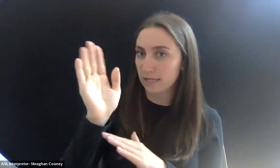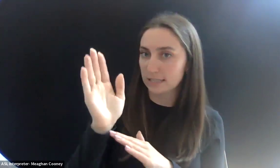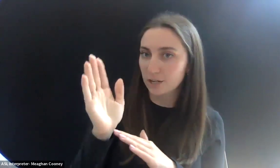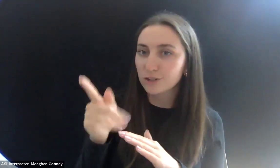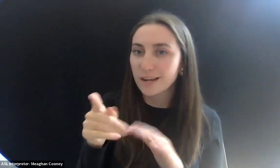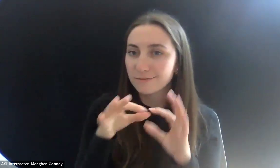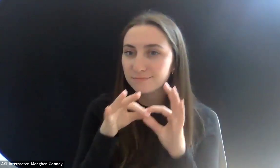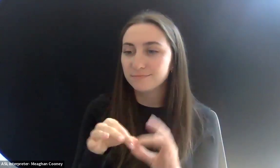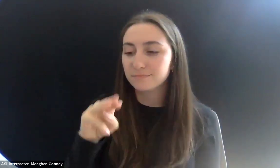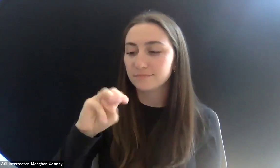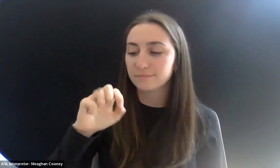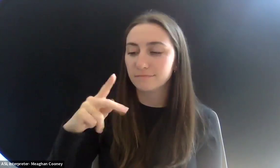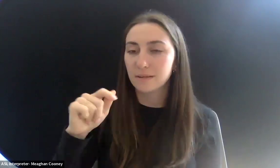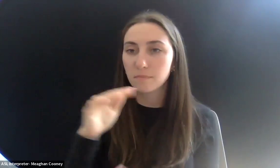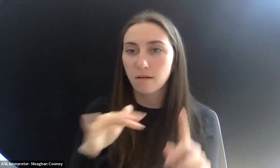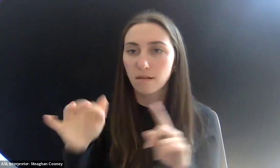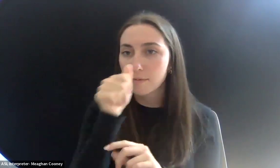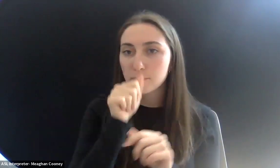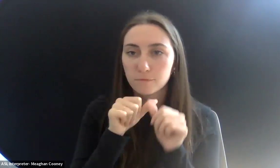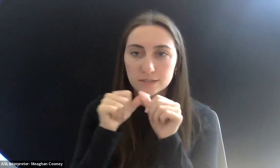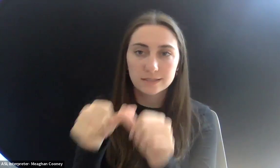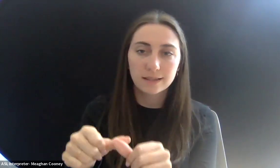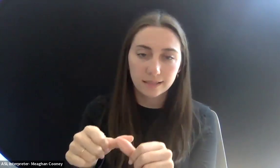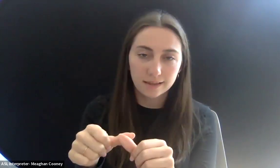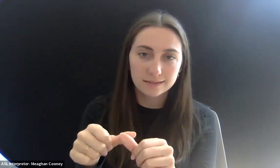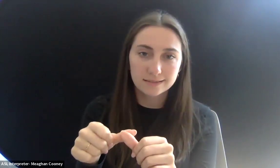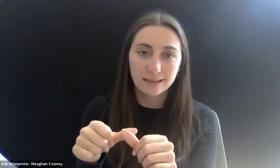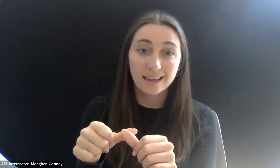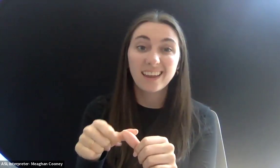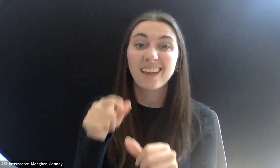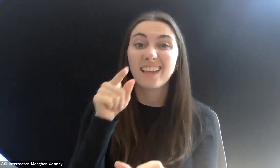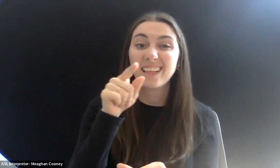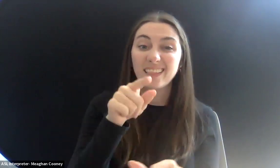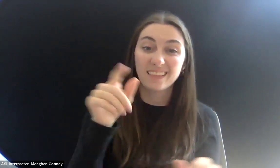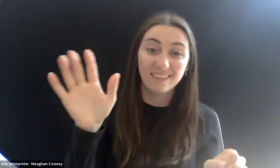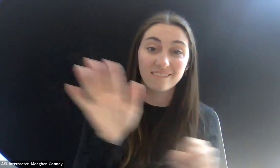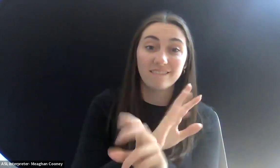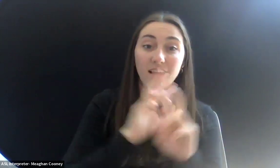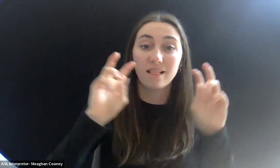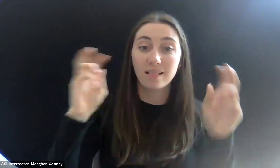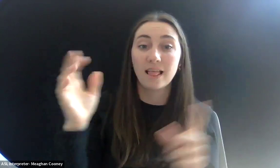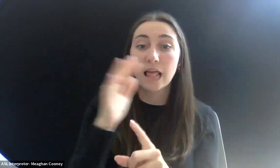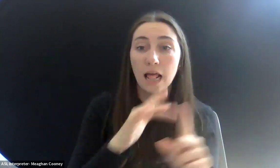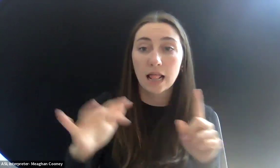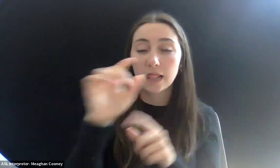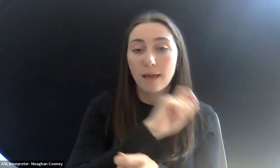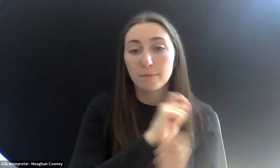climate resiliency policy, the full title being the Climate Change Adaptation and Resiliency policy.